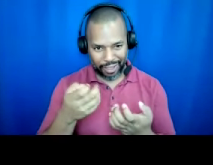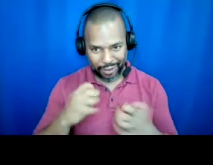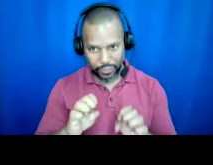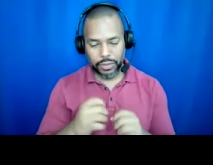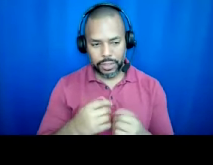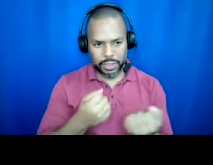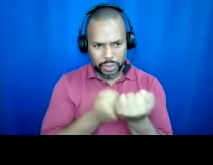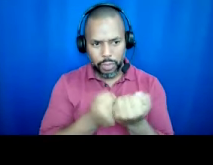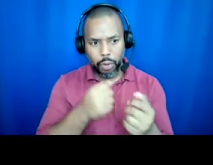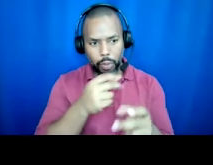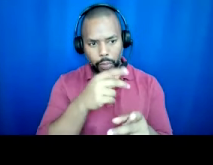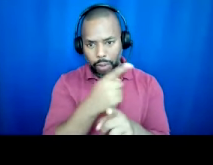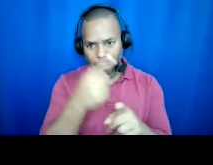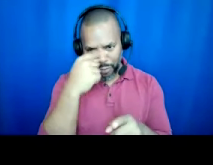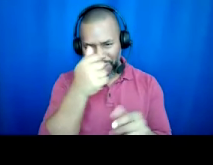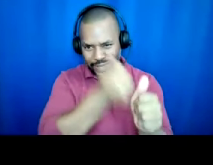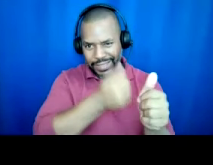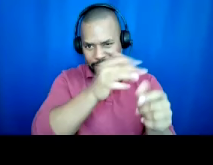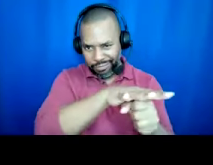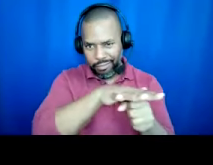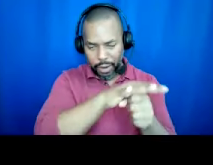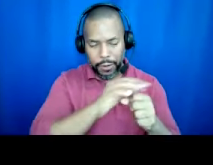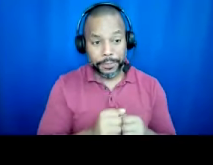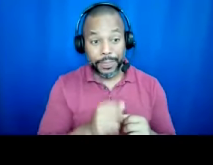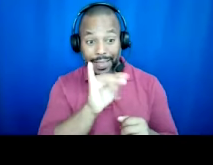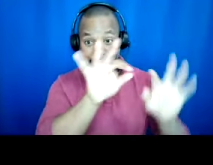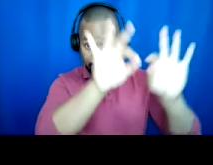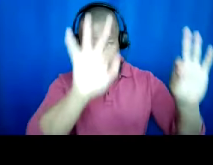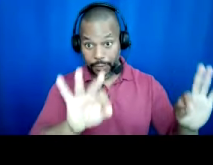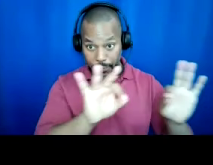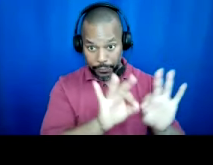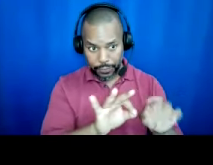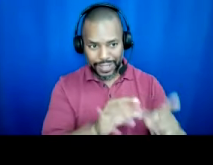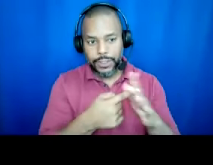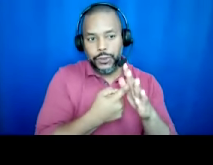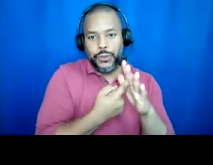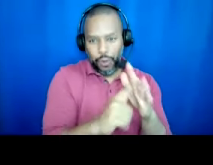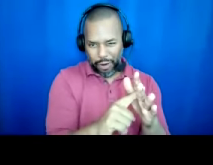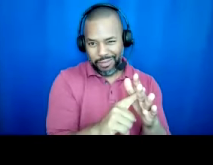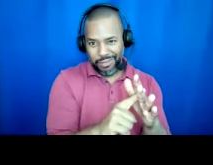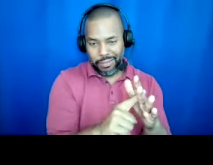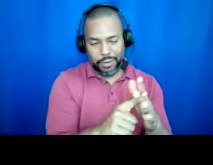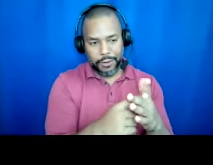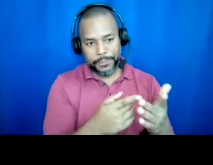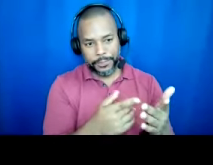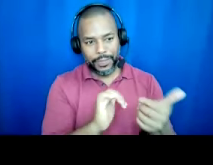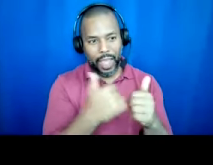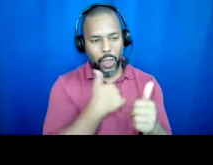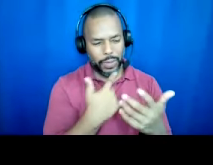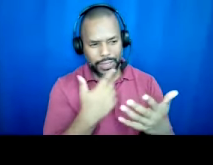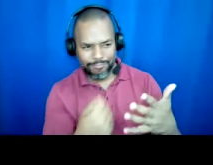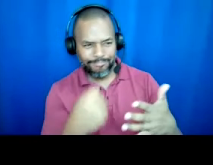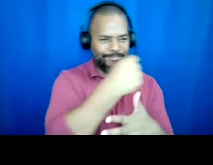So this is kind of the form that has been established as a starting point for how do we prioritize these positions.